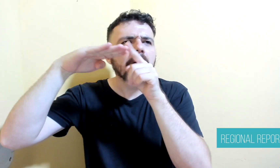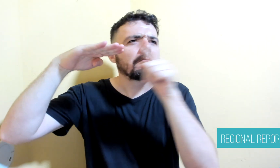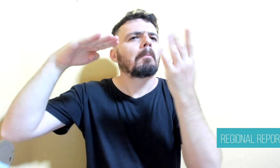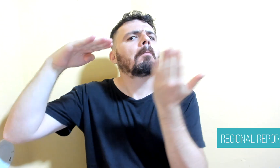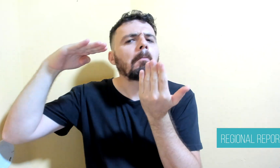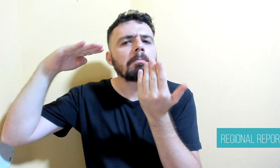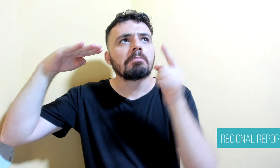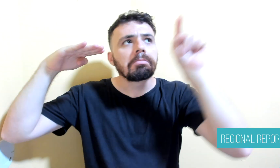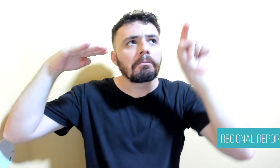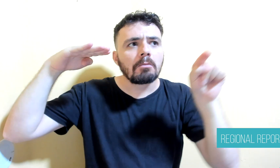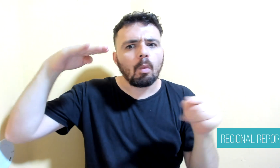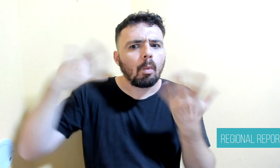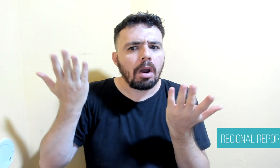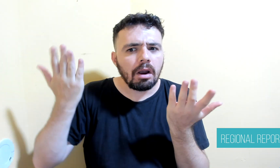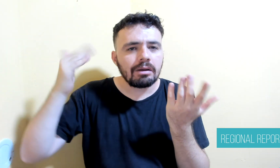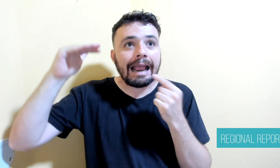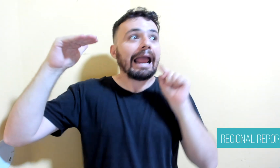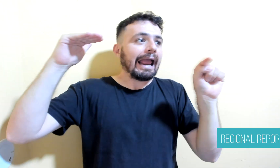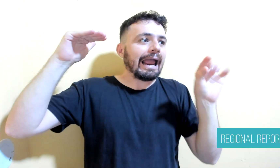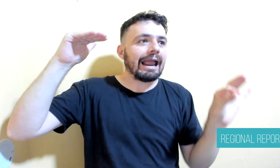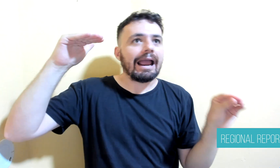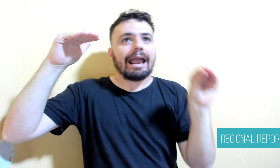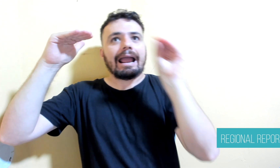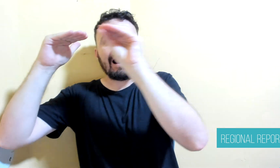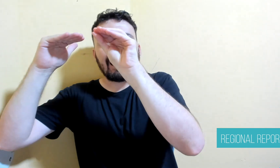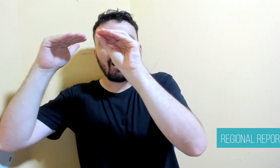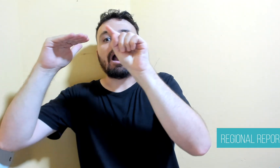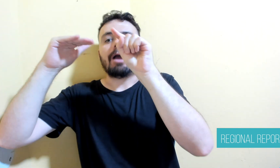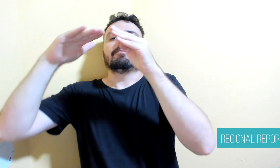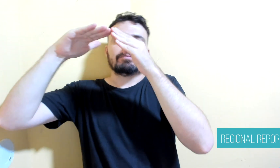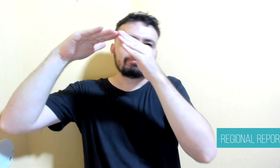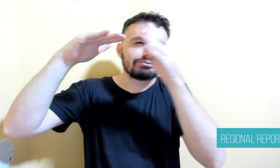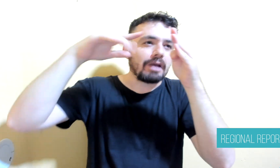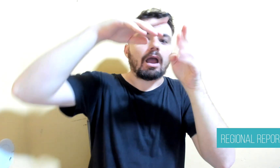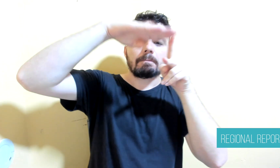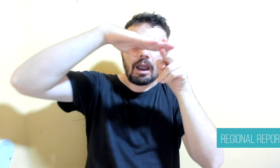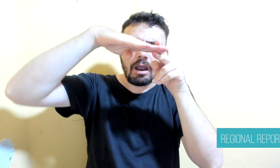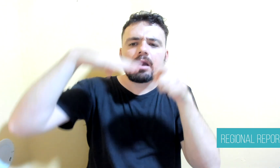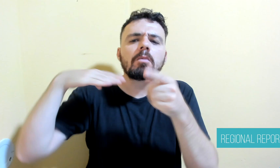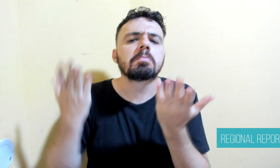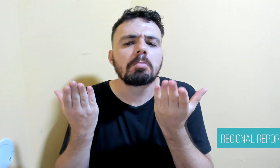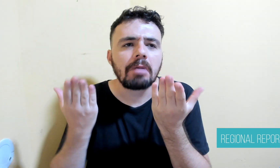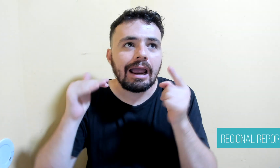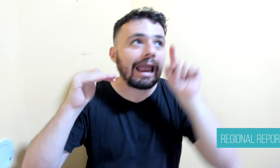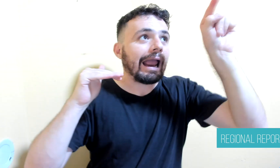within a story that tell a story, and this allows you